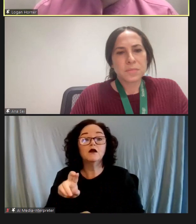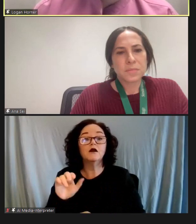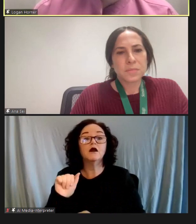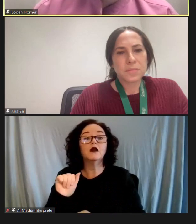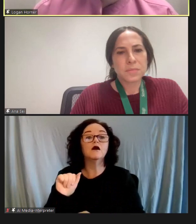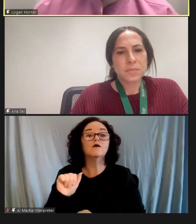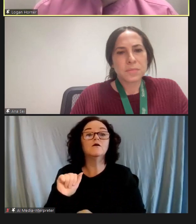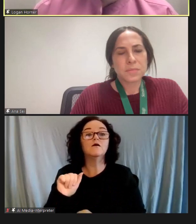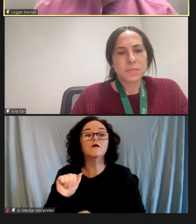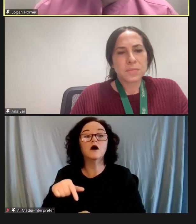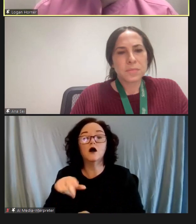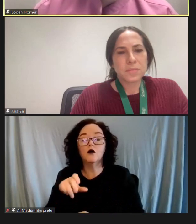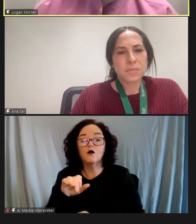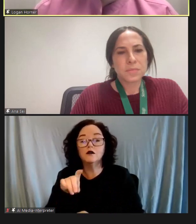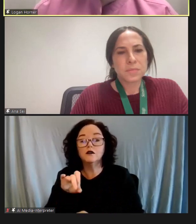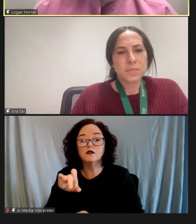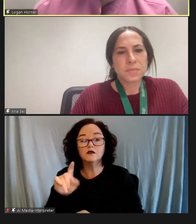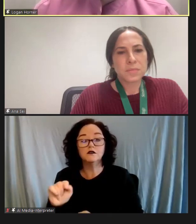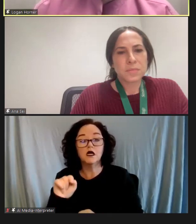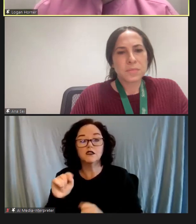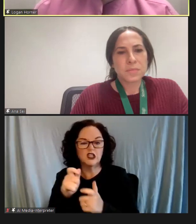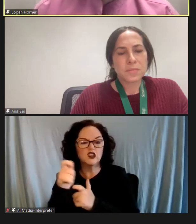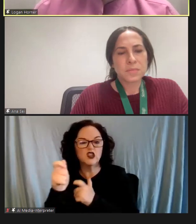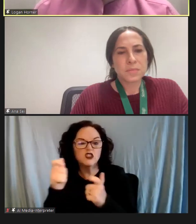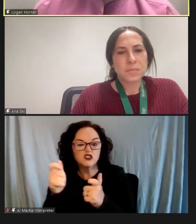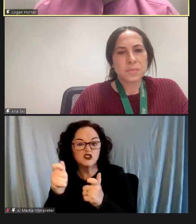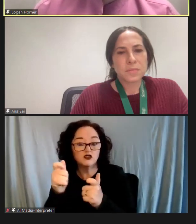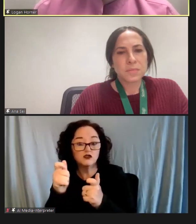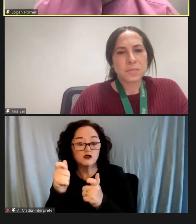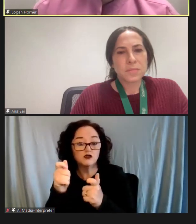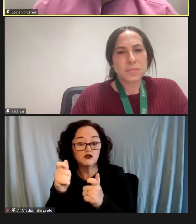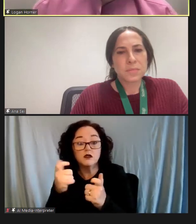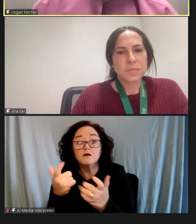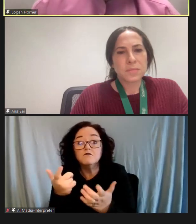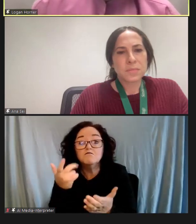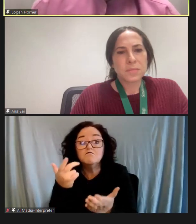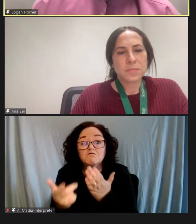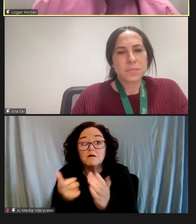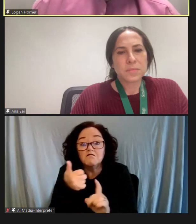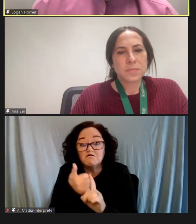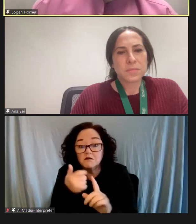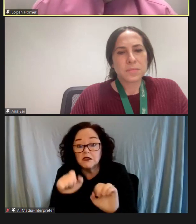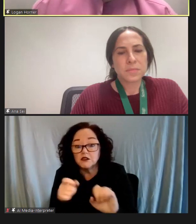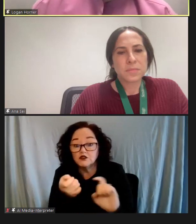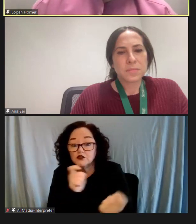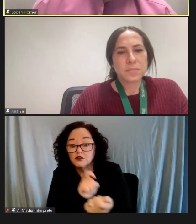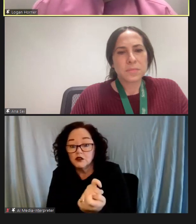loss in that year right now could it